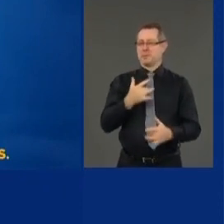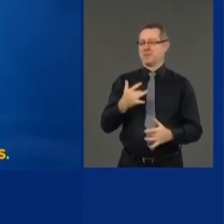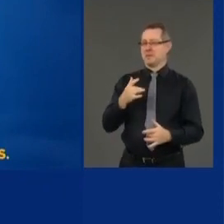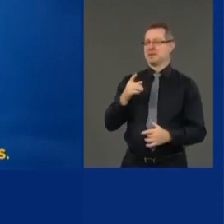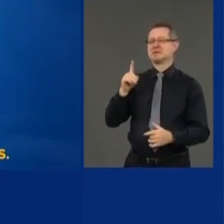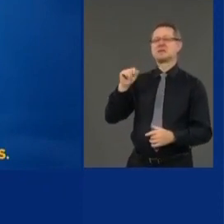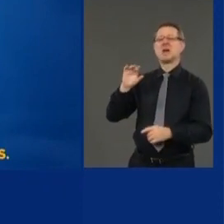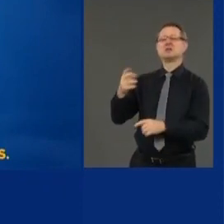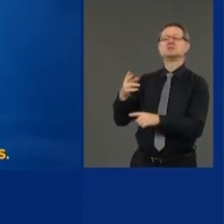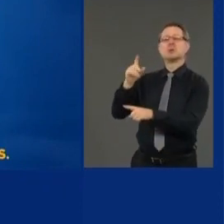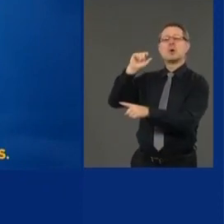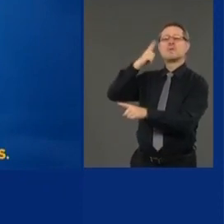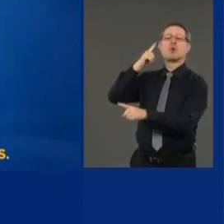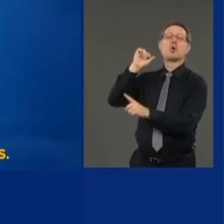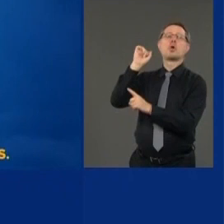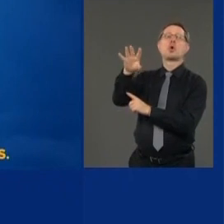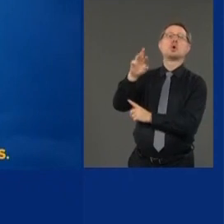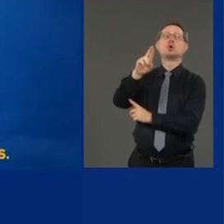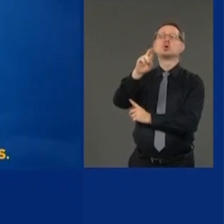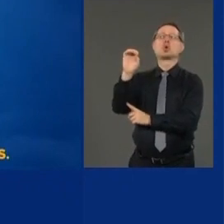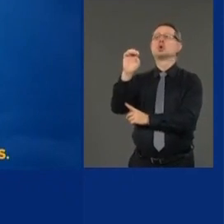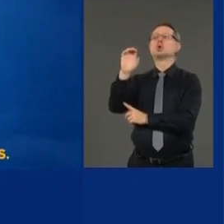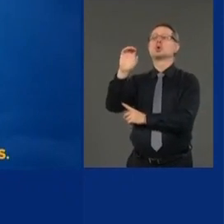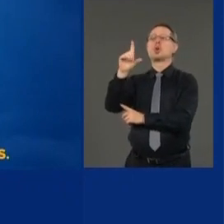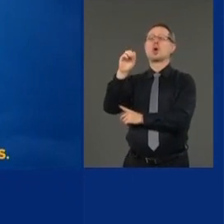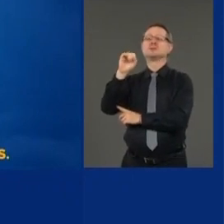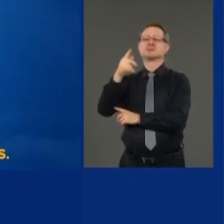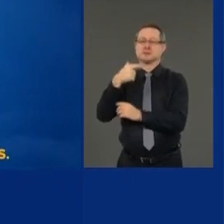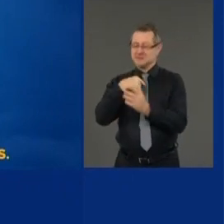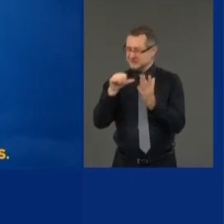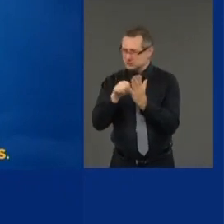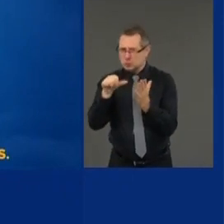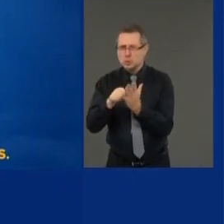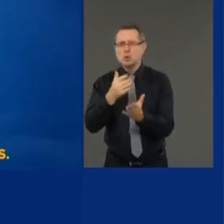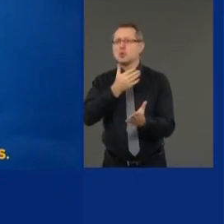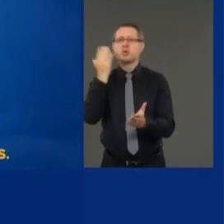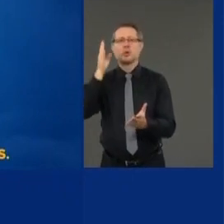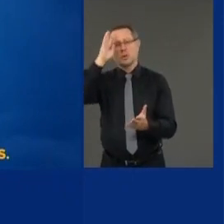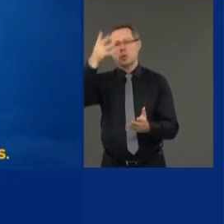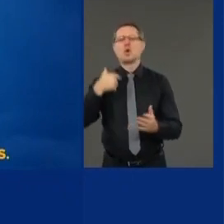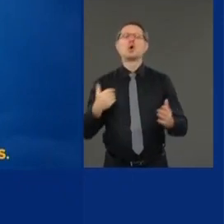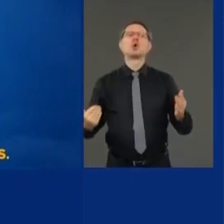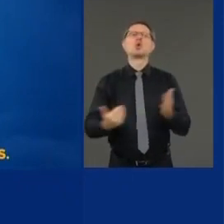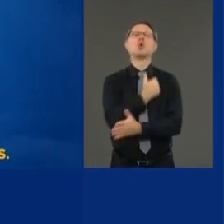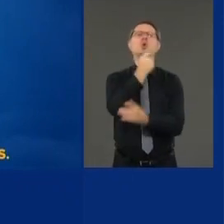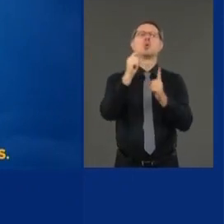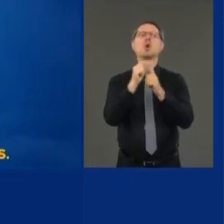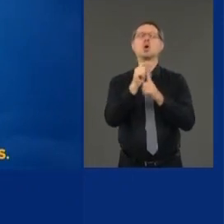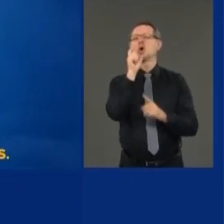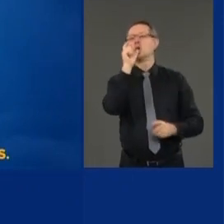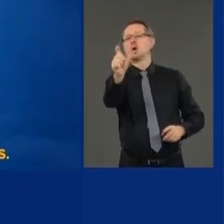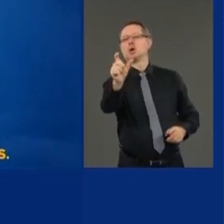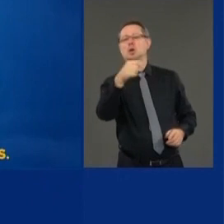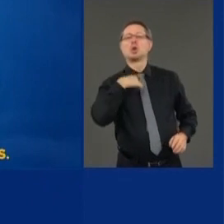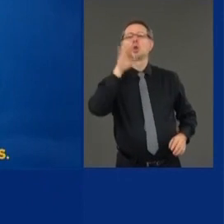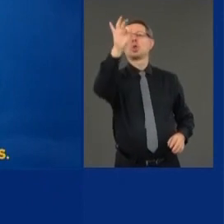I DIDN'T KNOW THERE WAS SUCH A WORD AS RECLOSING.